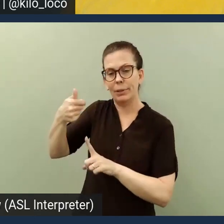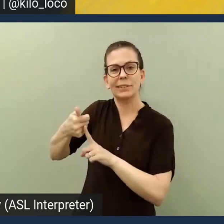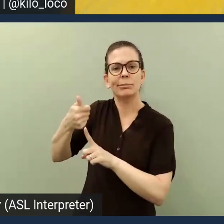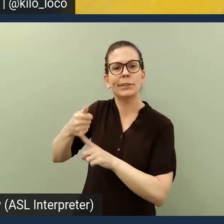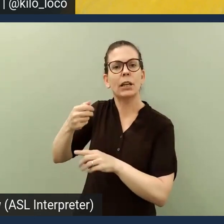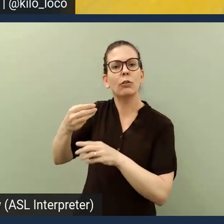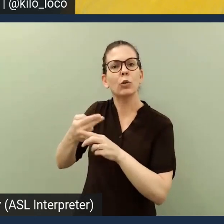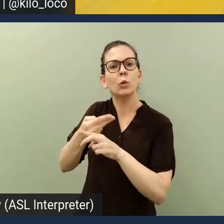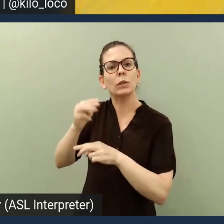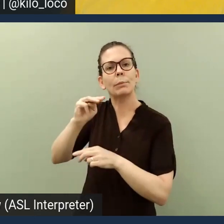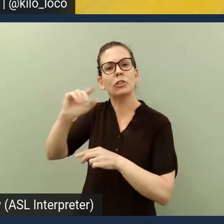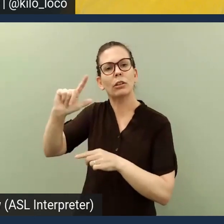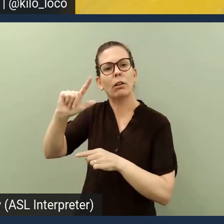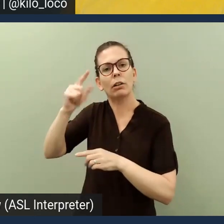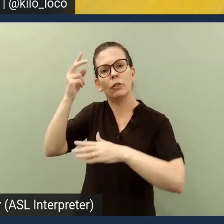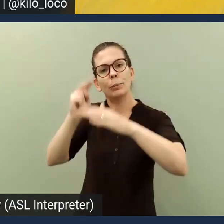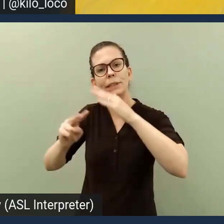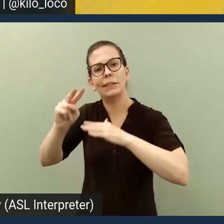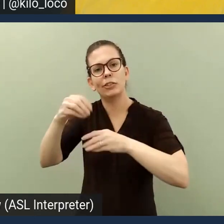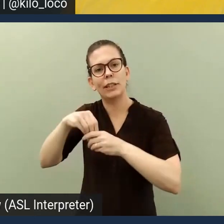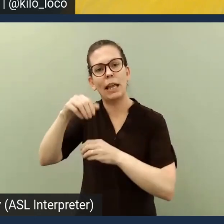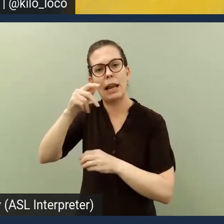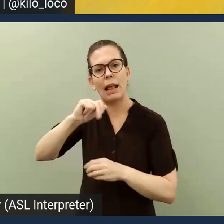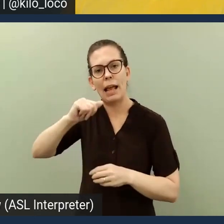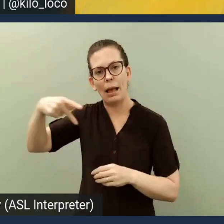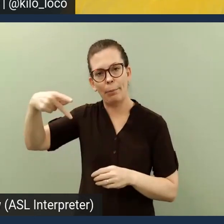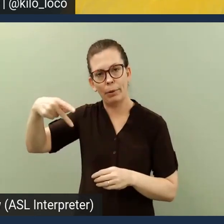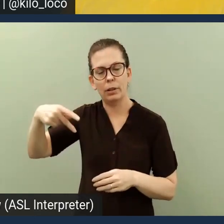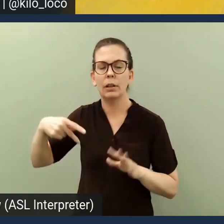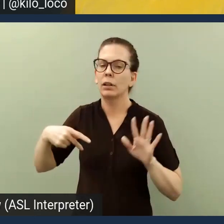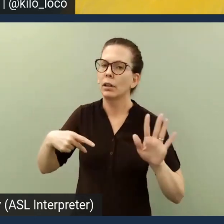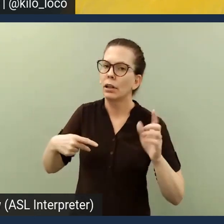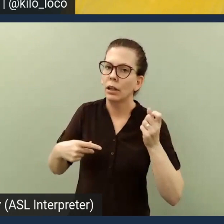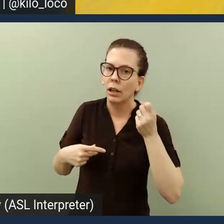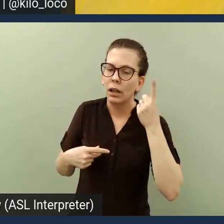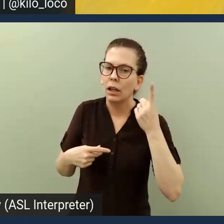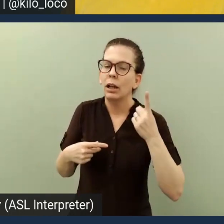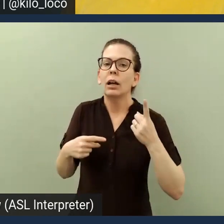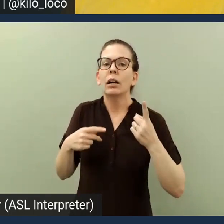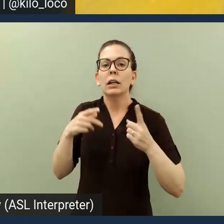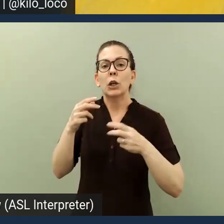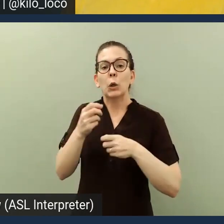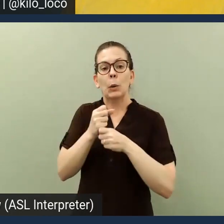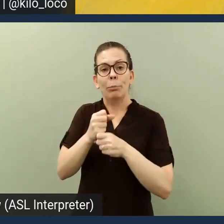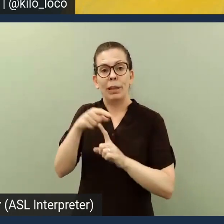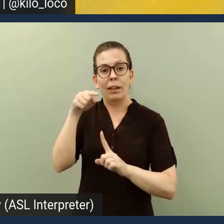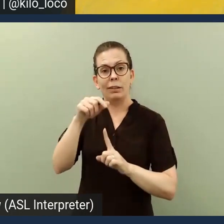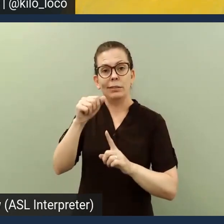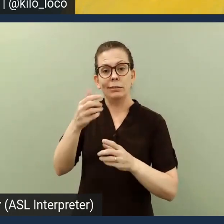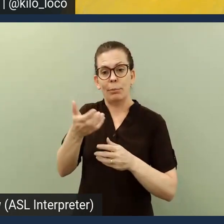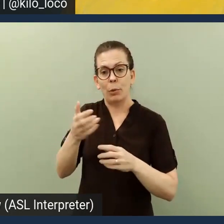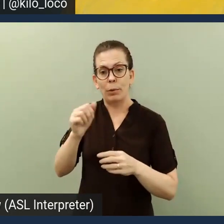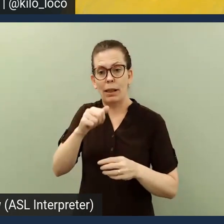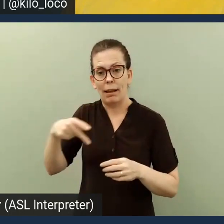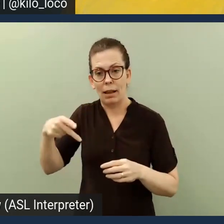to do some predictions in the app, now you need to not only build the mobile application, but you need to build the model,